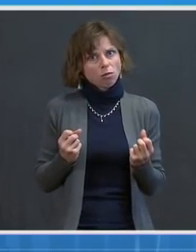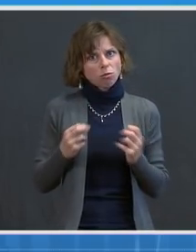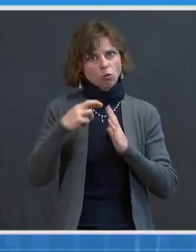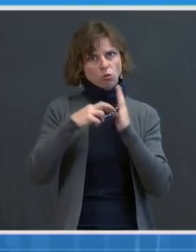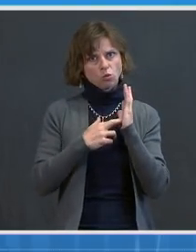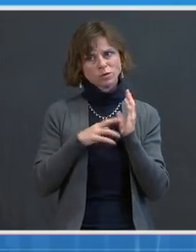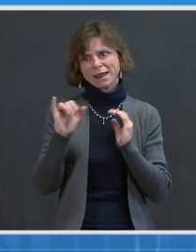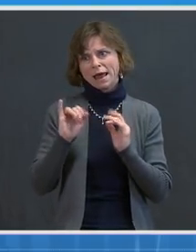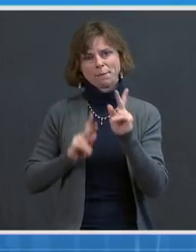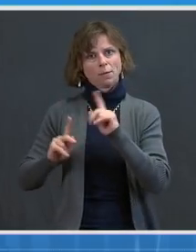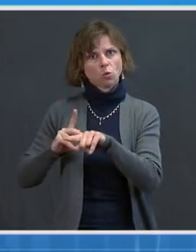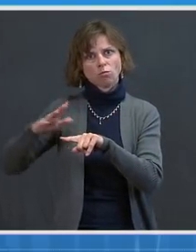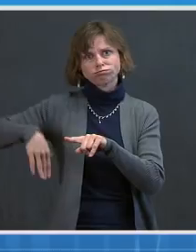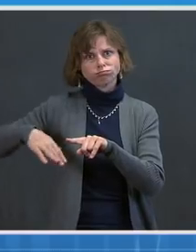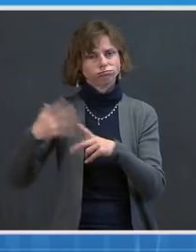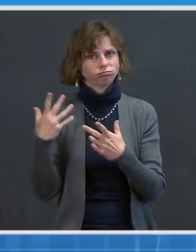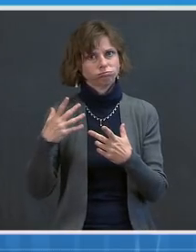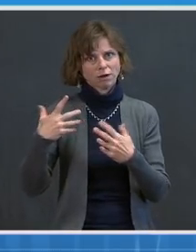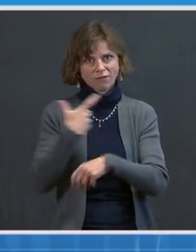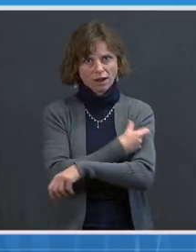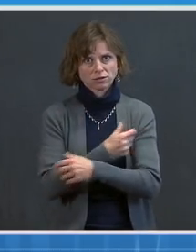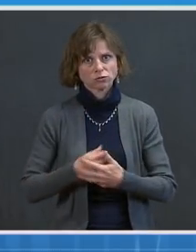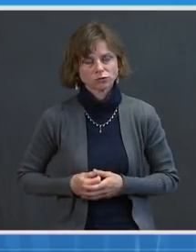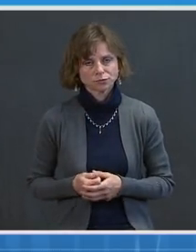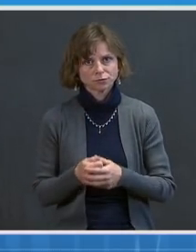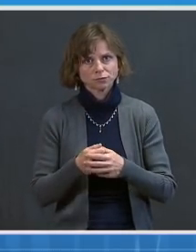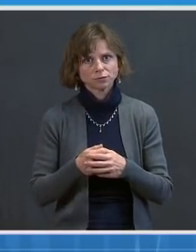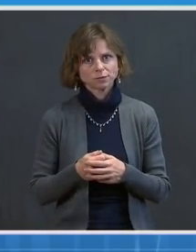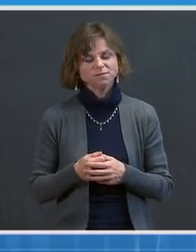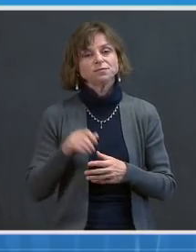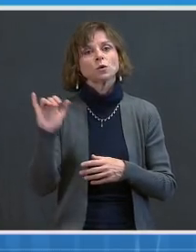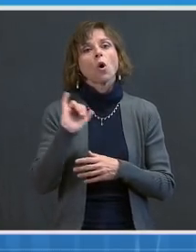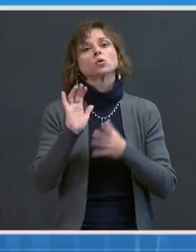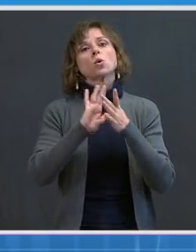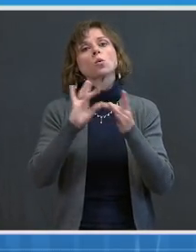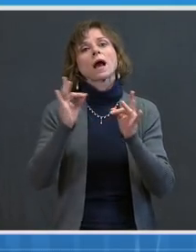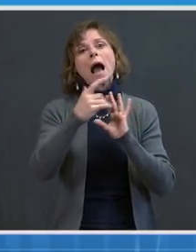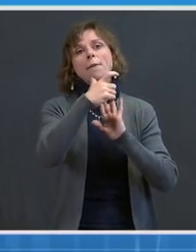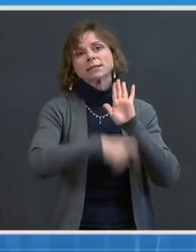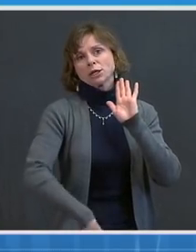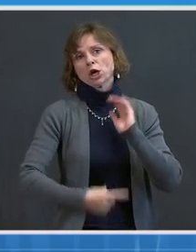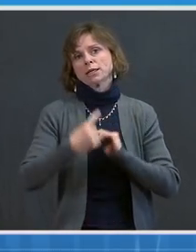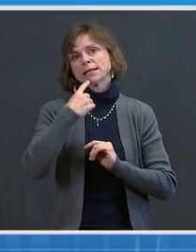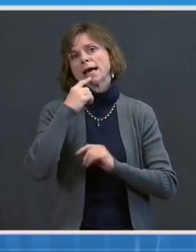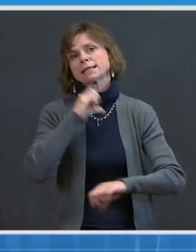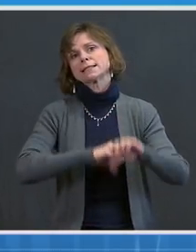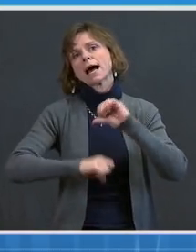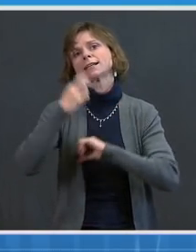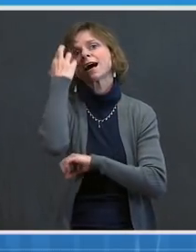In addition, the commentary includes information about the scientific basis for CDC's new recommendations